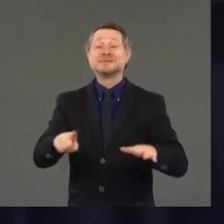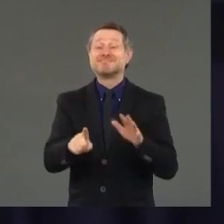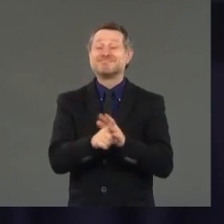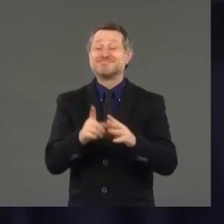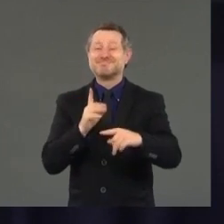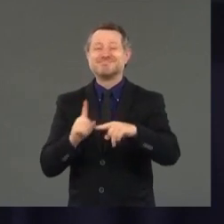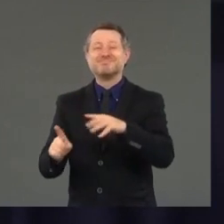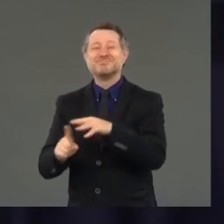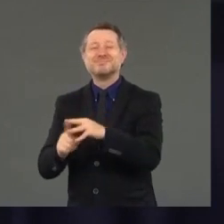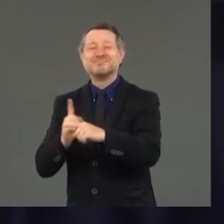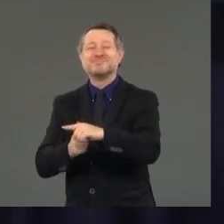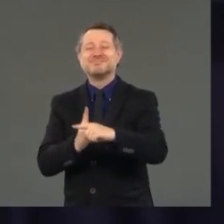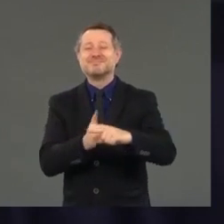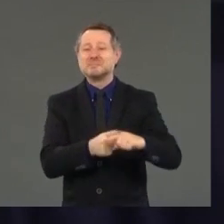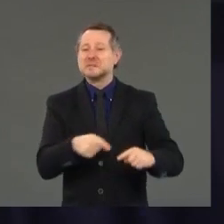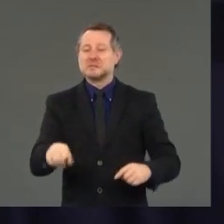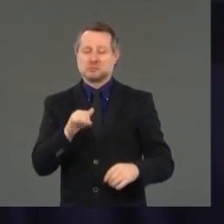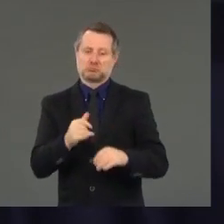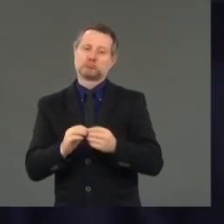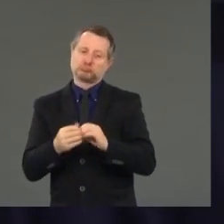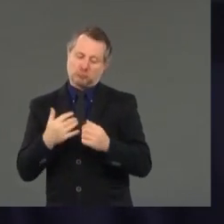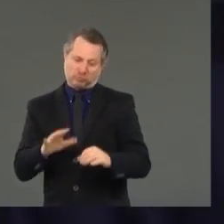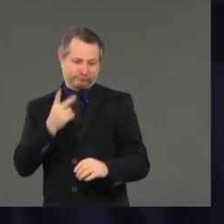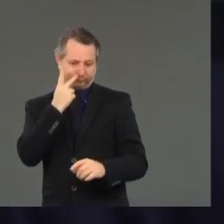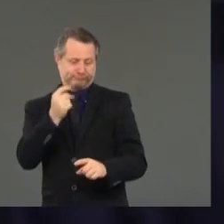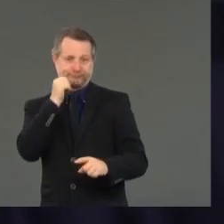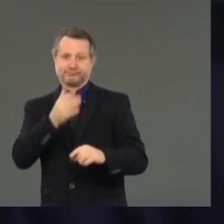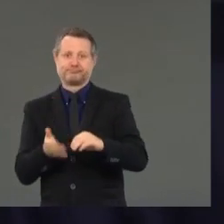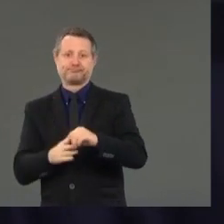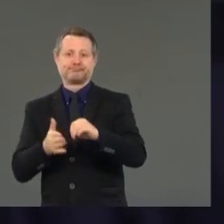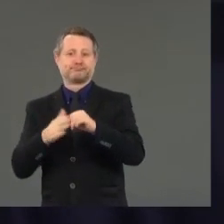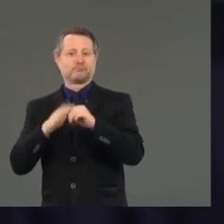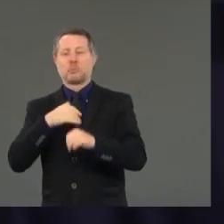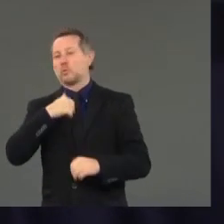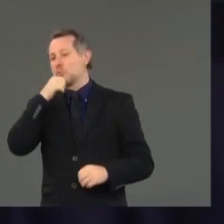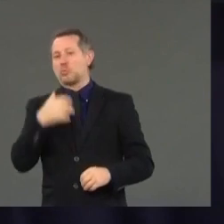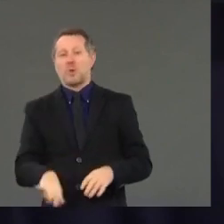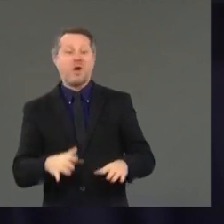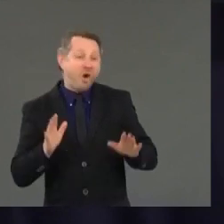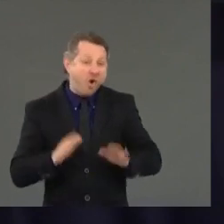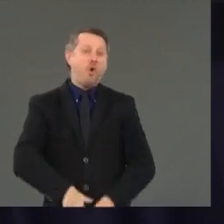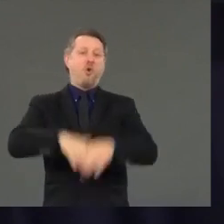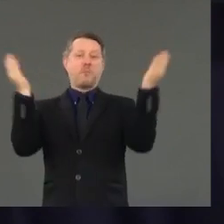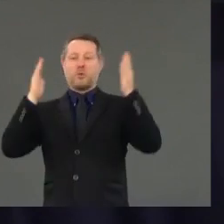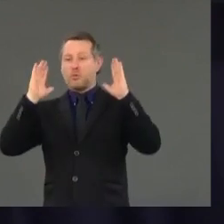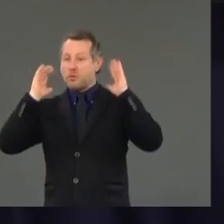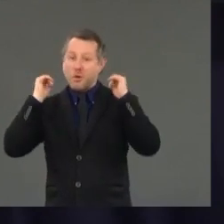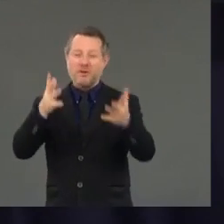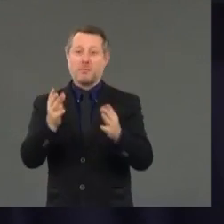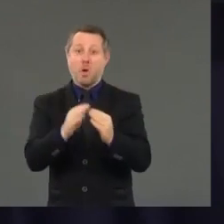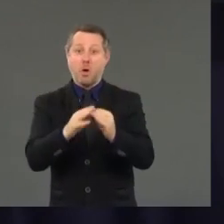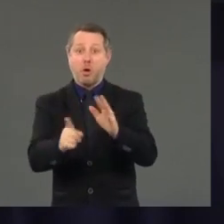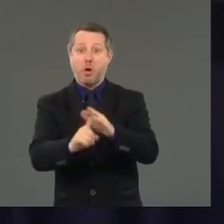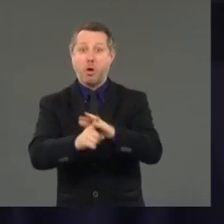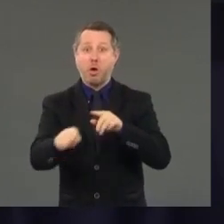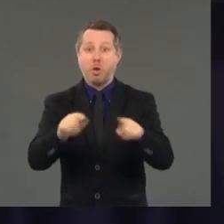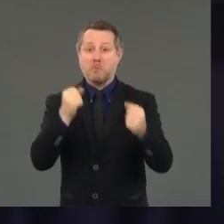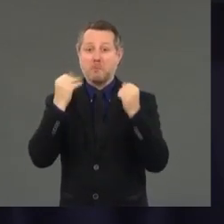RIGHT NOW WITH THIS NEW POPULATION AND THE NEW NUMBER OF CASES WHICH ARE INCREASING EVERY